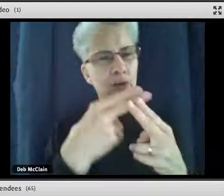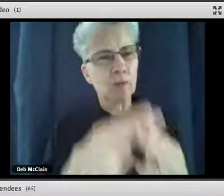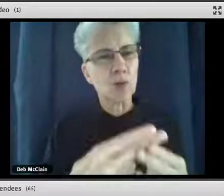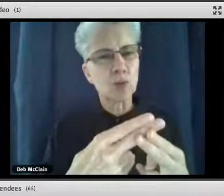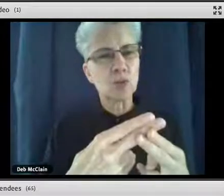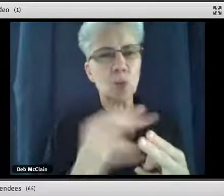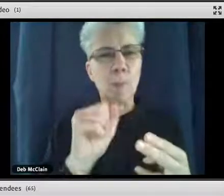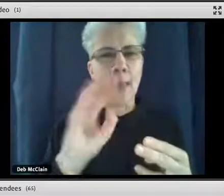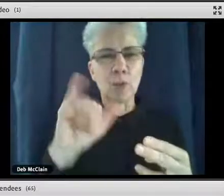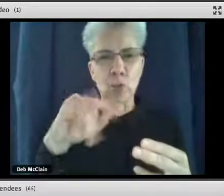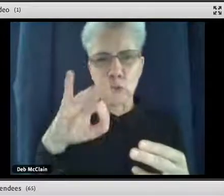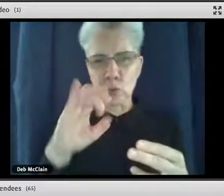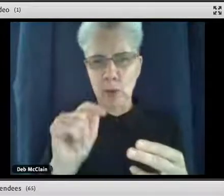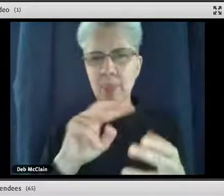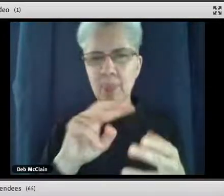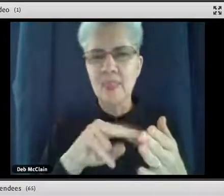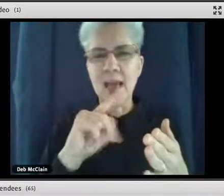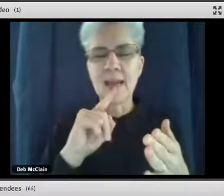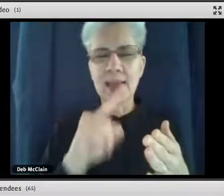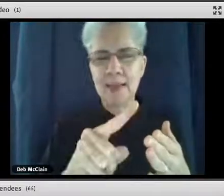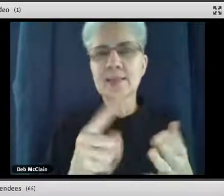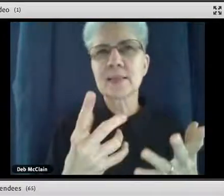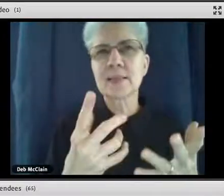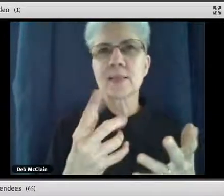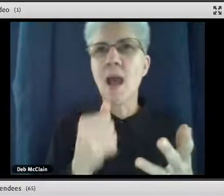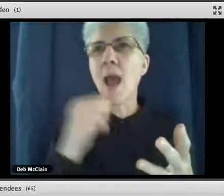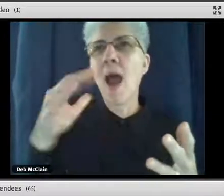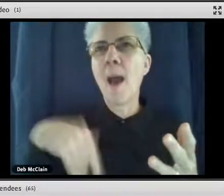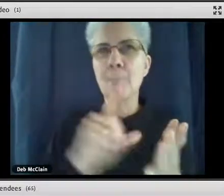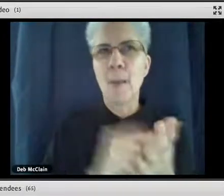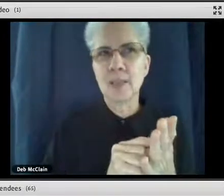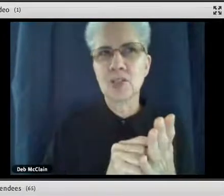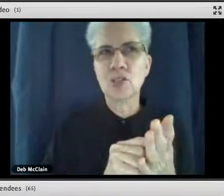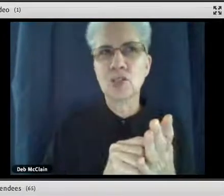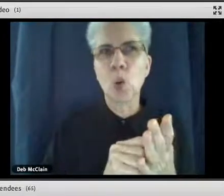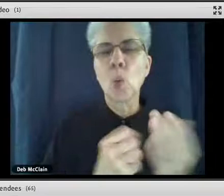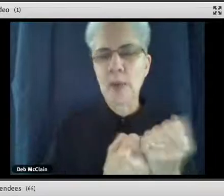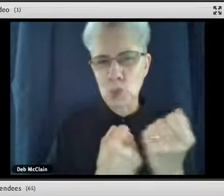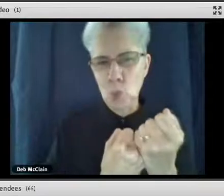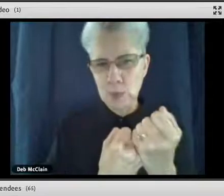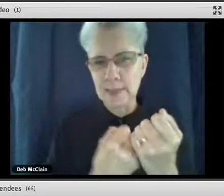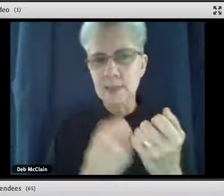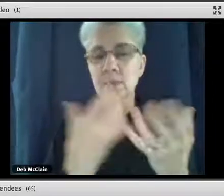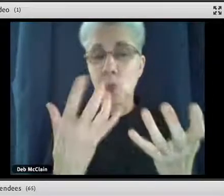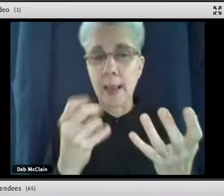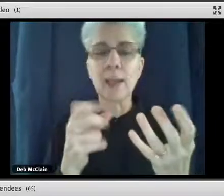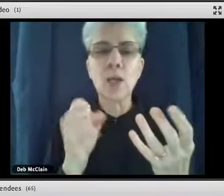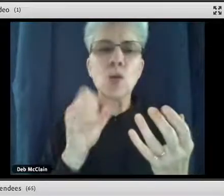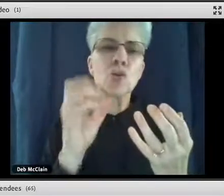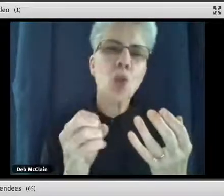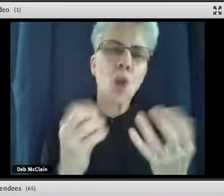And when it refers to manuscripts here, manuscripts primarily being unpublished resources.